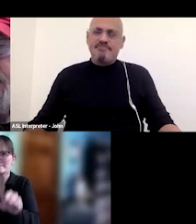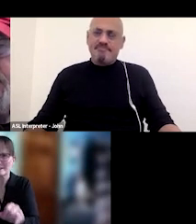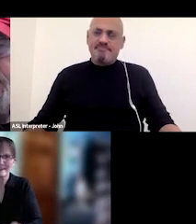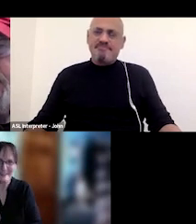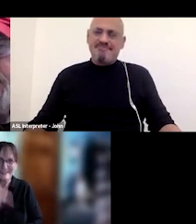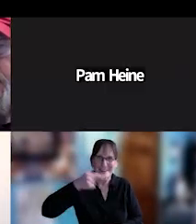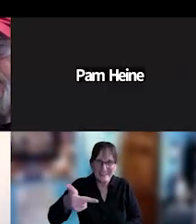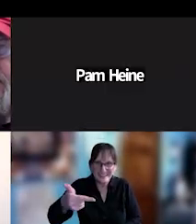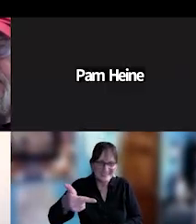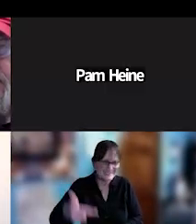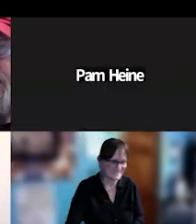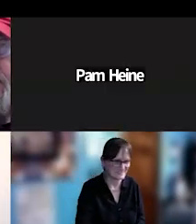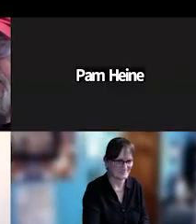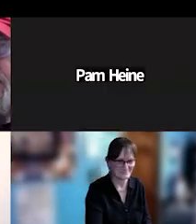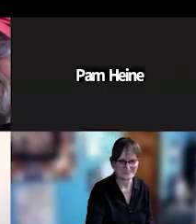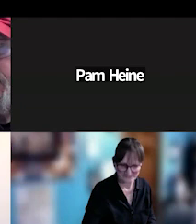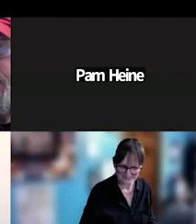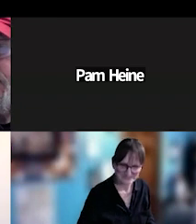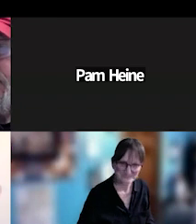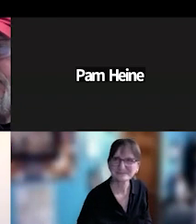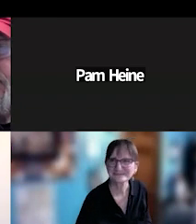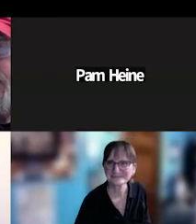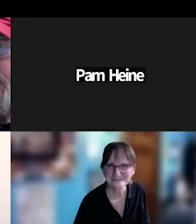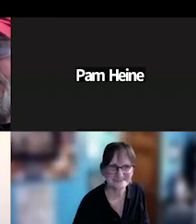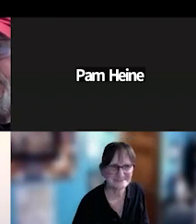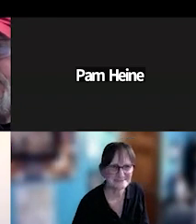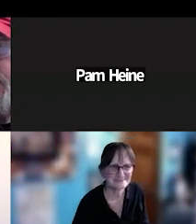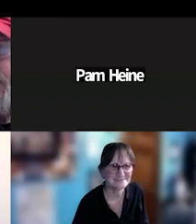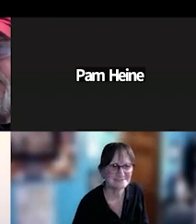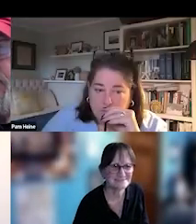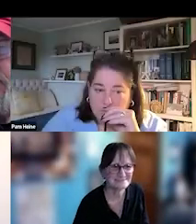So, I'mma turn it back over to Pam at this time for Q&A.